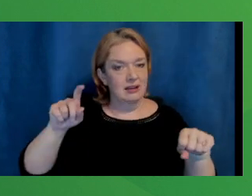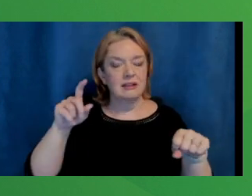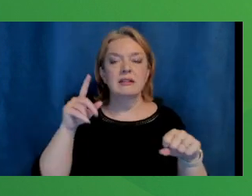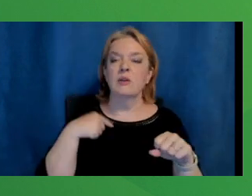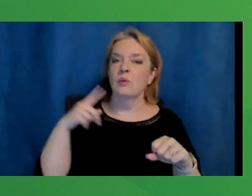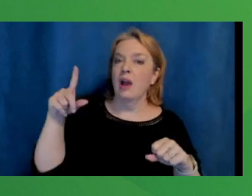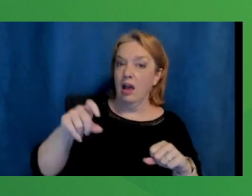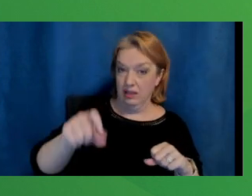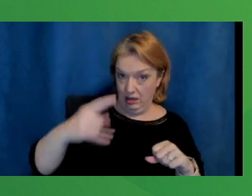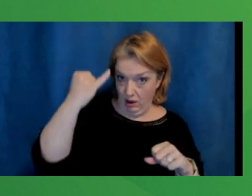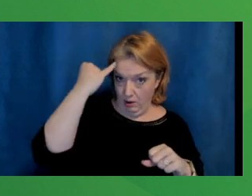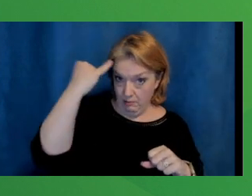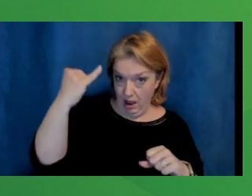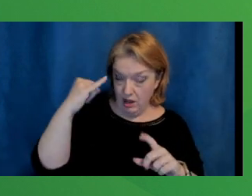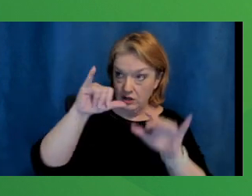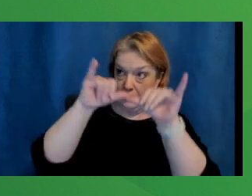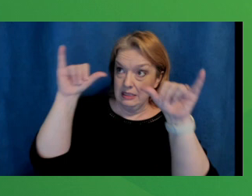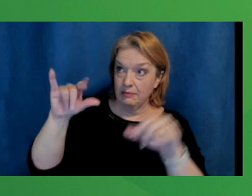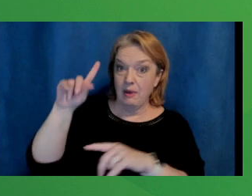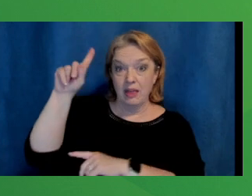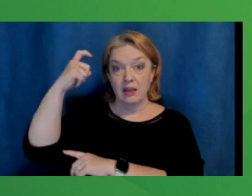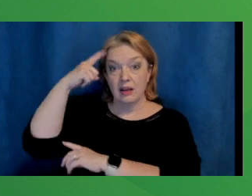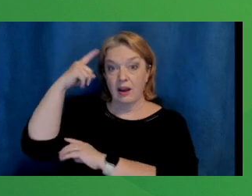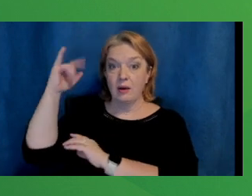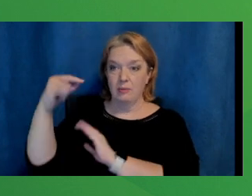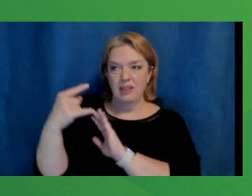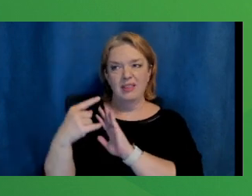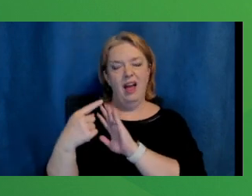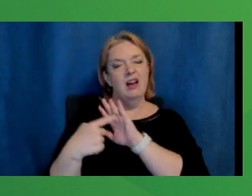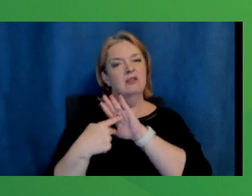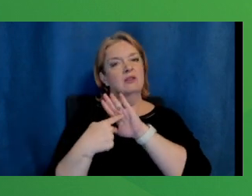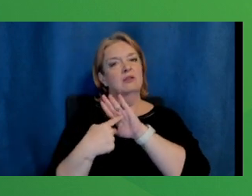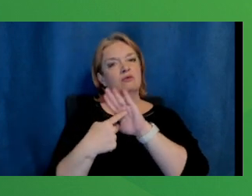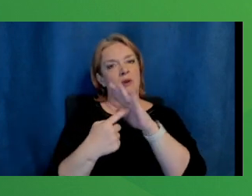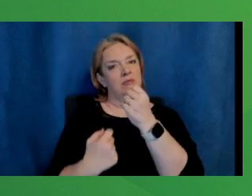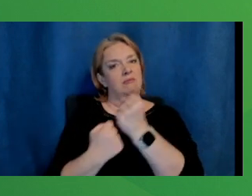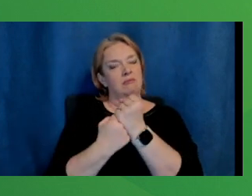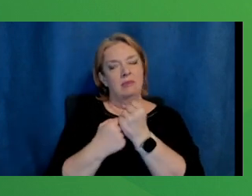government reflects the interest of the natural environment versus the wealthy? We do see